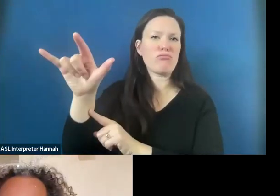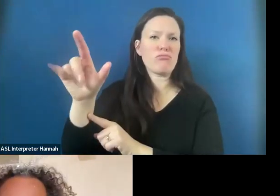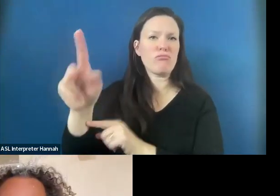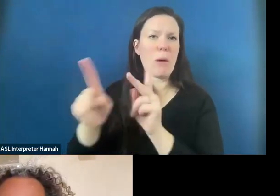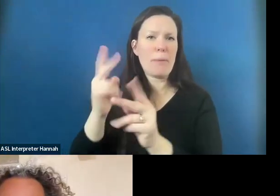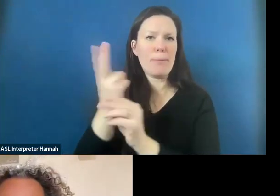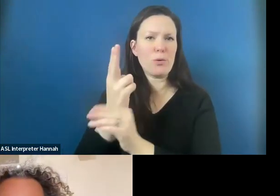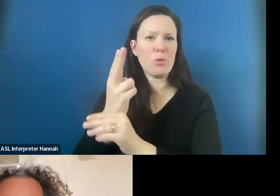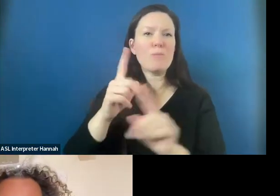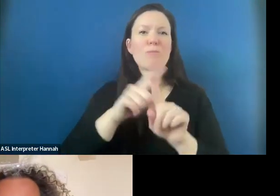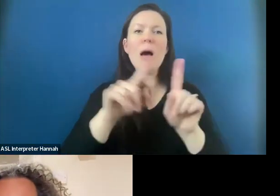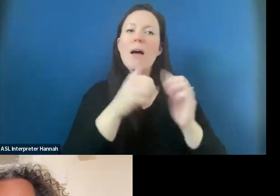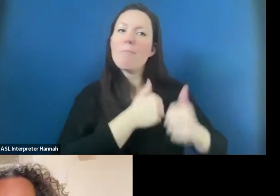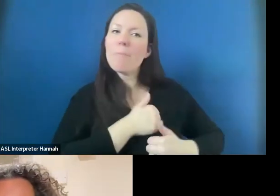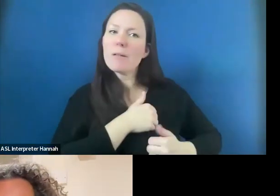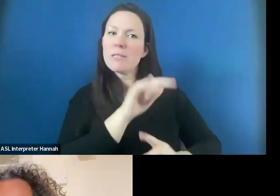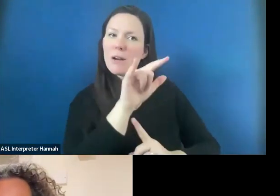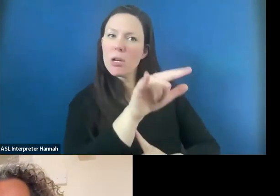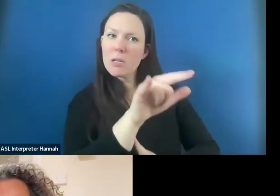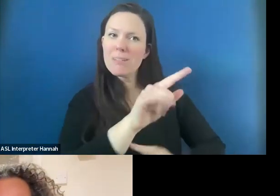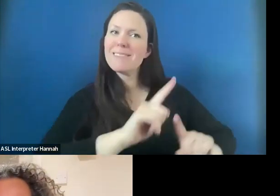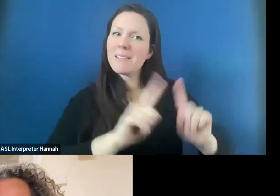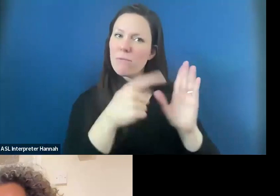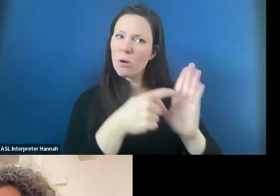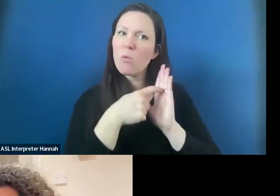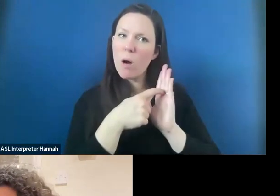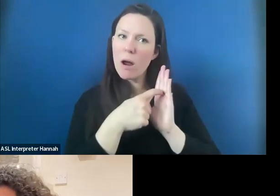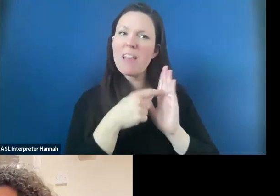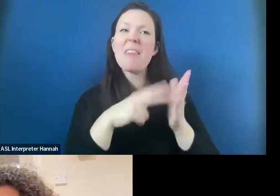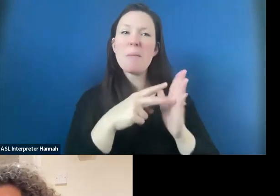are more carbon intensive than civilian requirements.